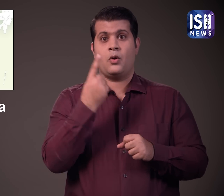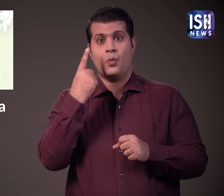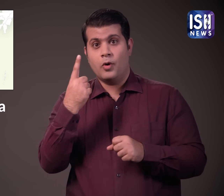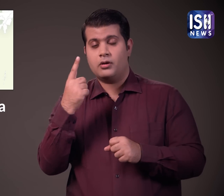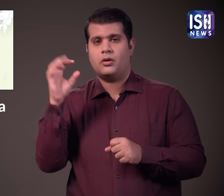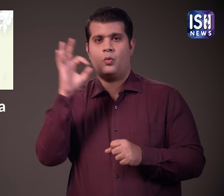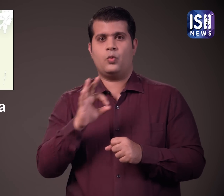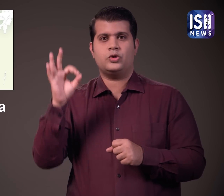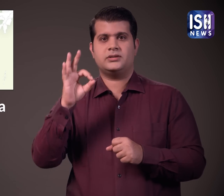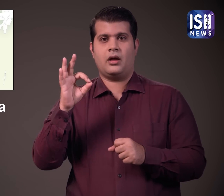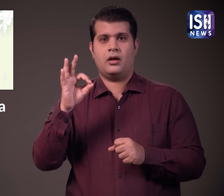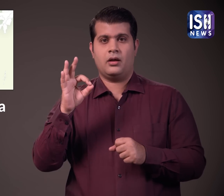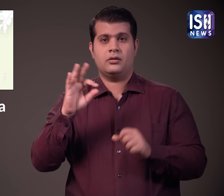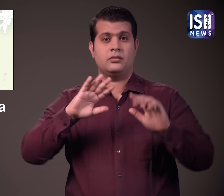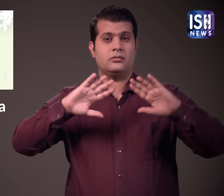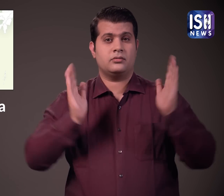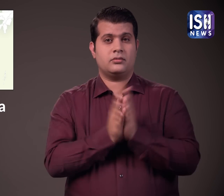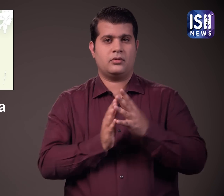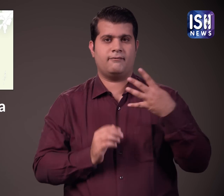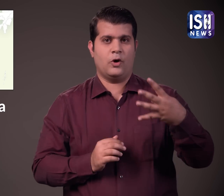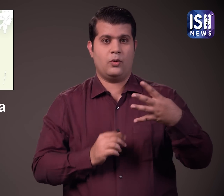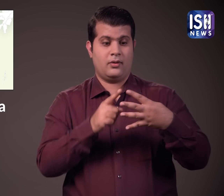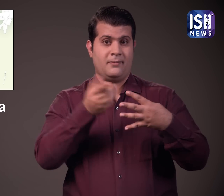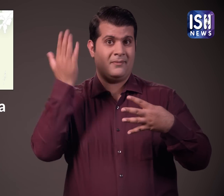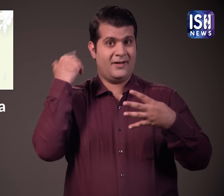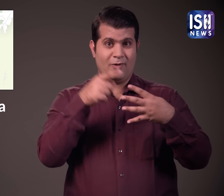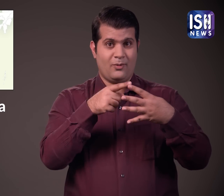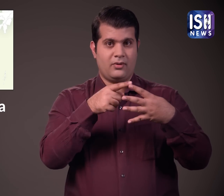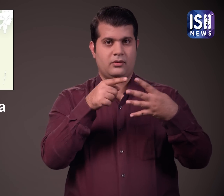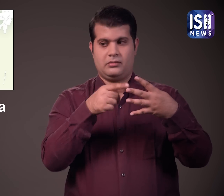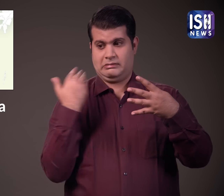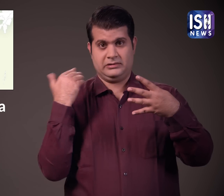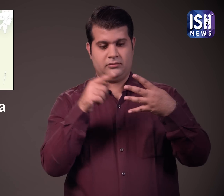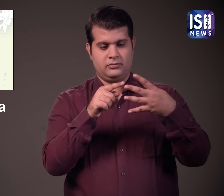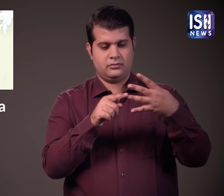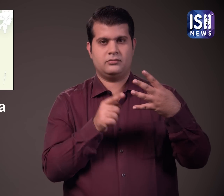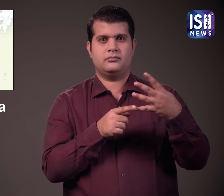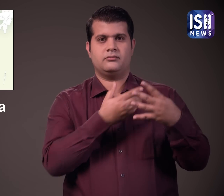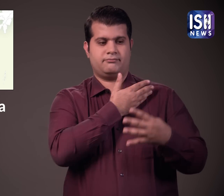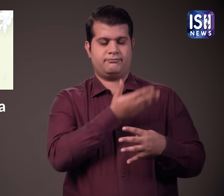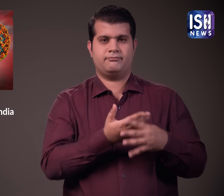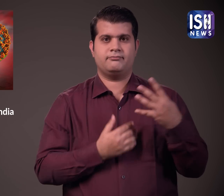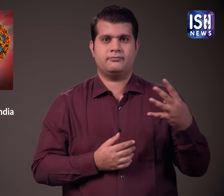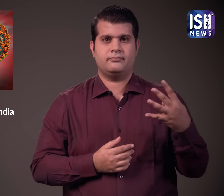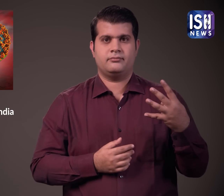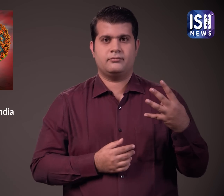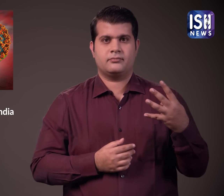and one case from Odisha. In all there are 4 cases - 1 old and 3 recent.